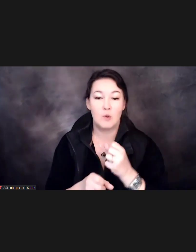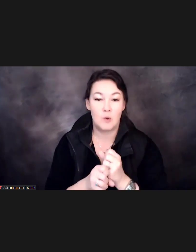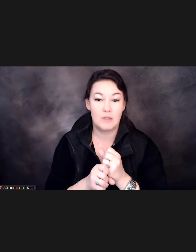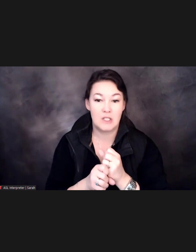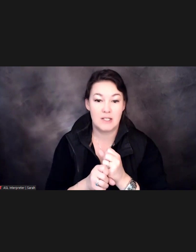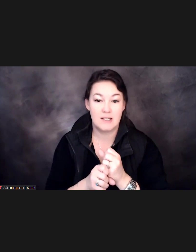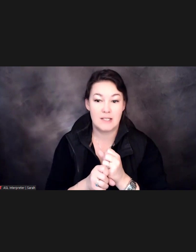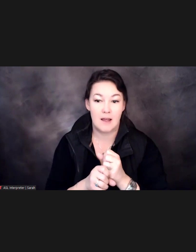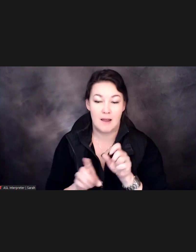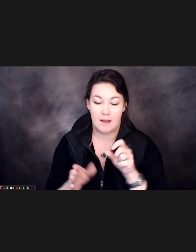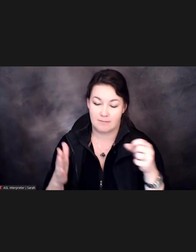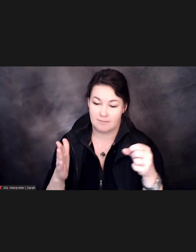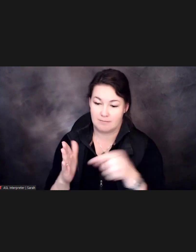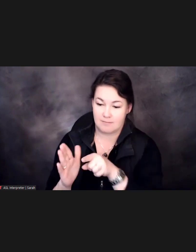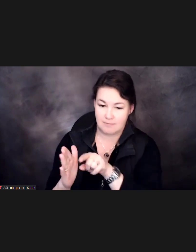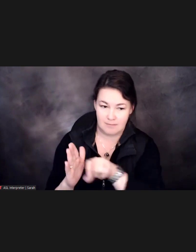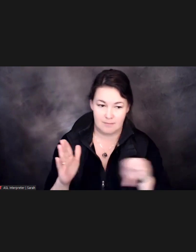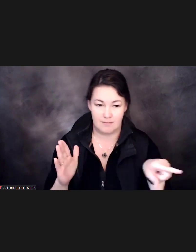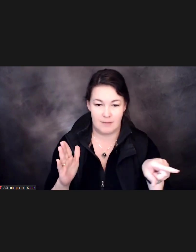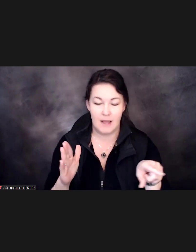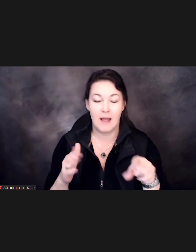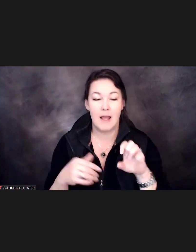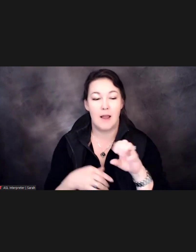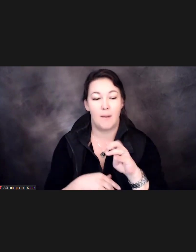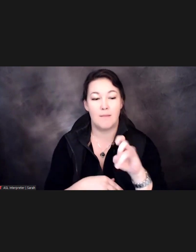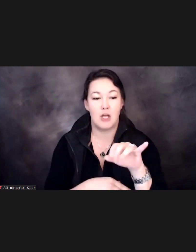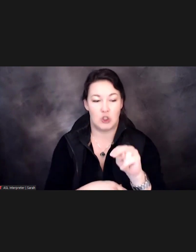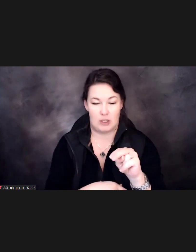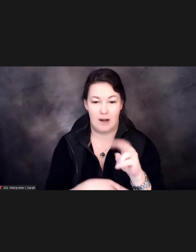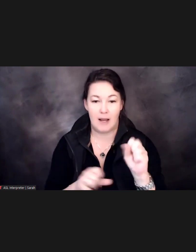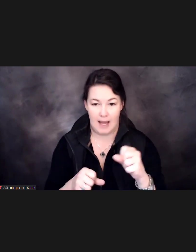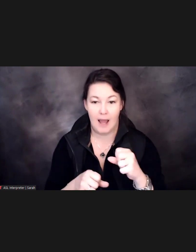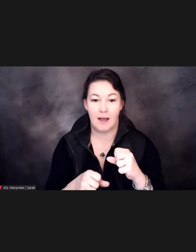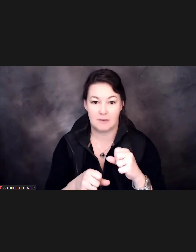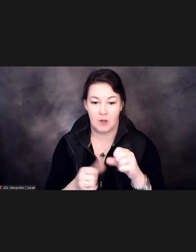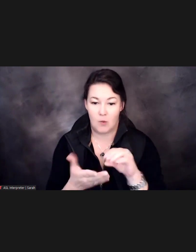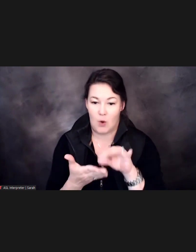So, let's look at a video of an actual realtime screening, just so